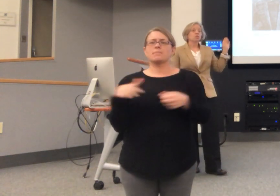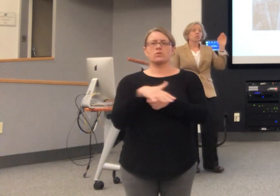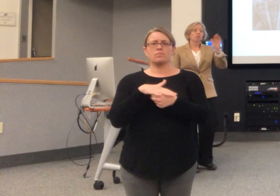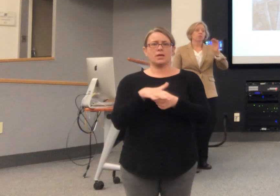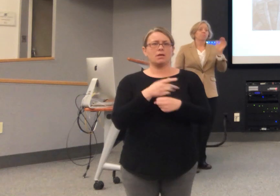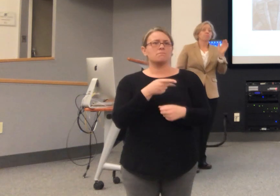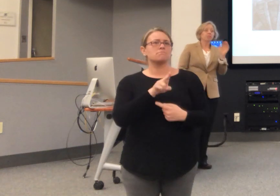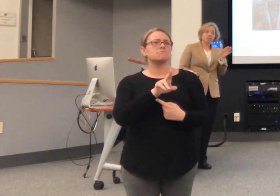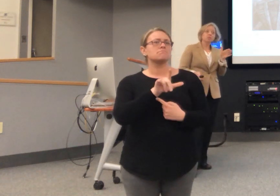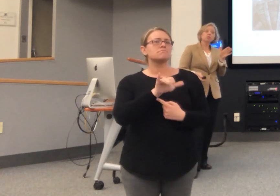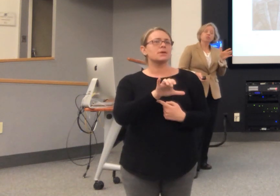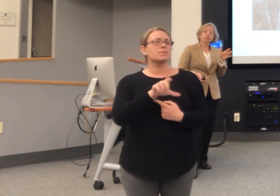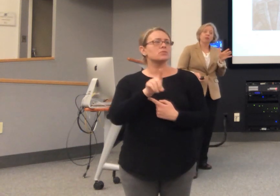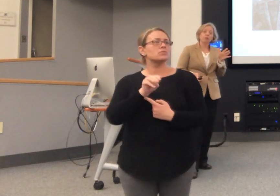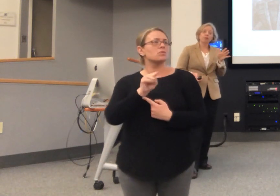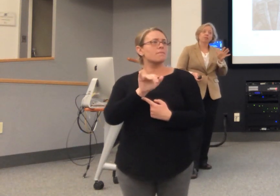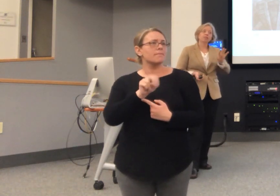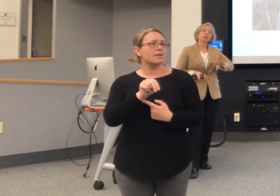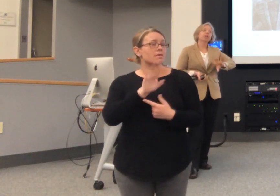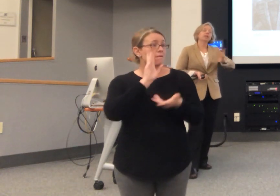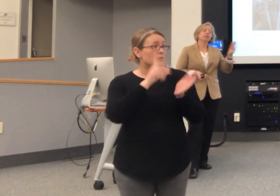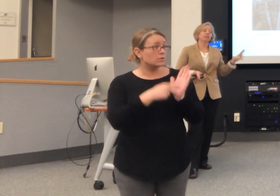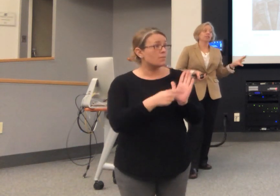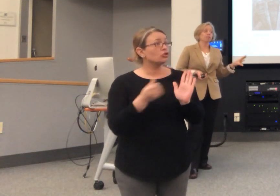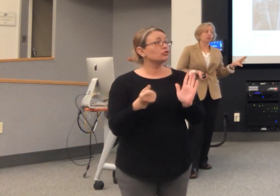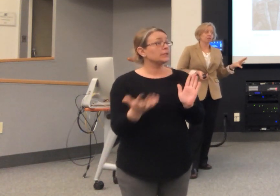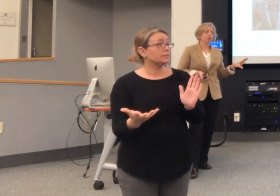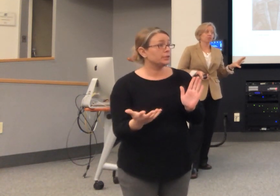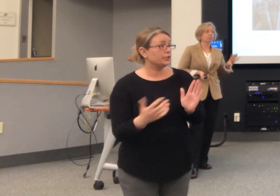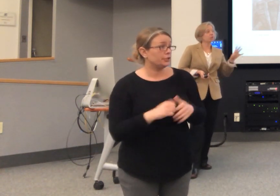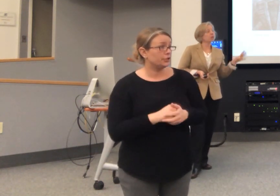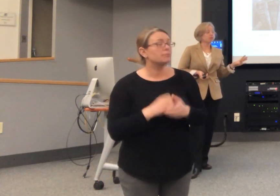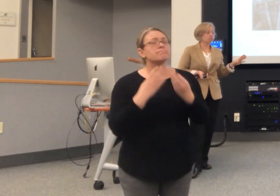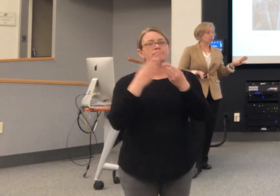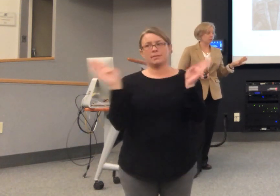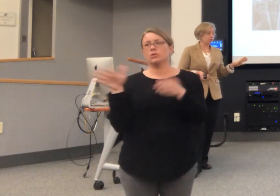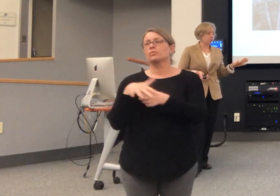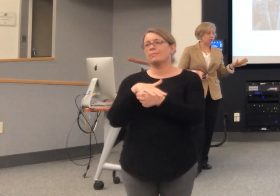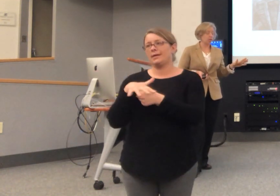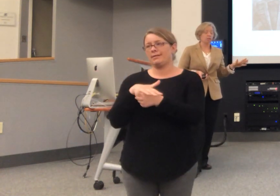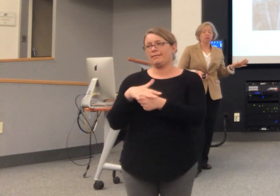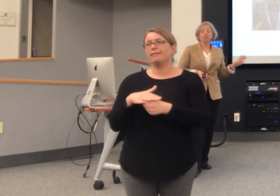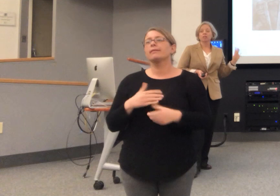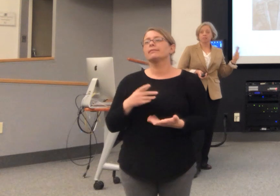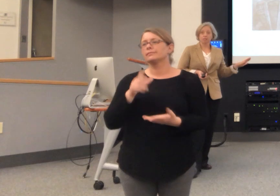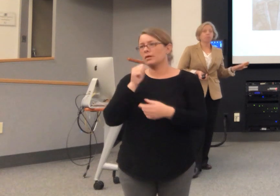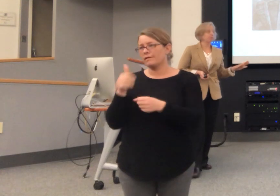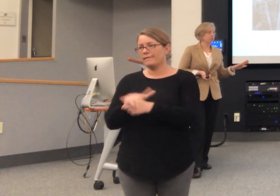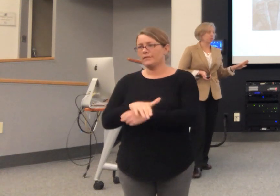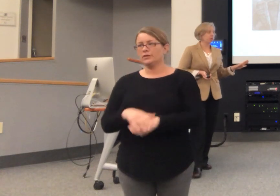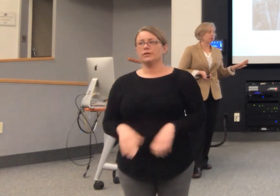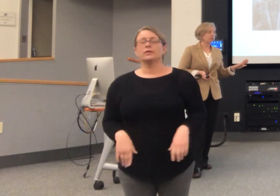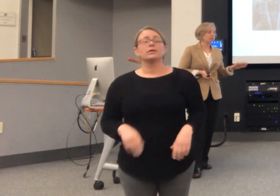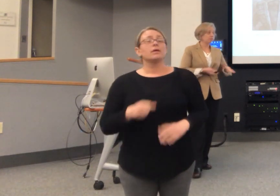So the easiest rule of thumb is that anything published before 1923 is in the public domain.